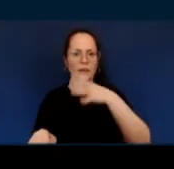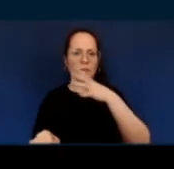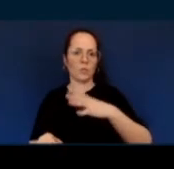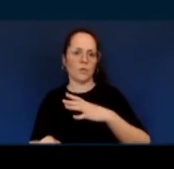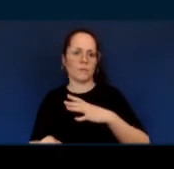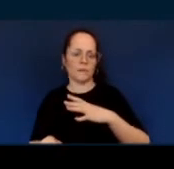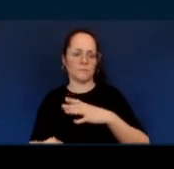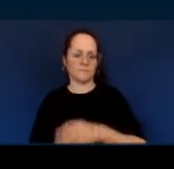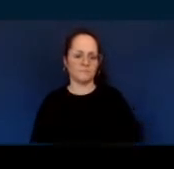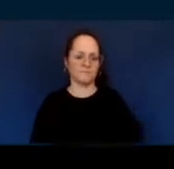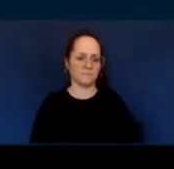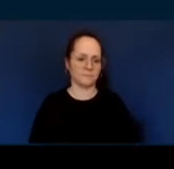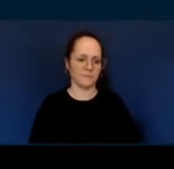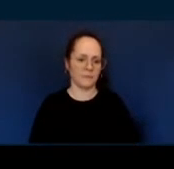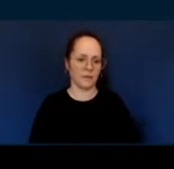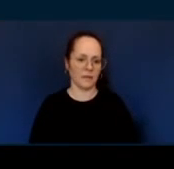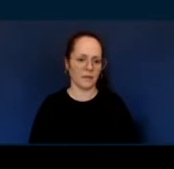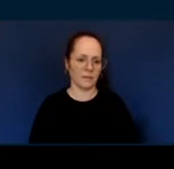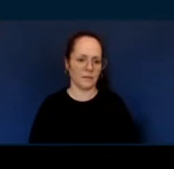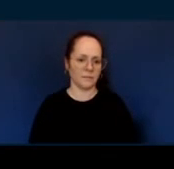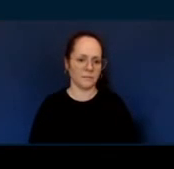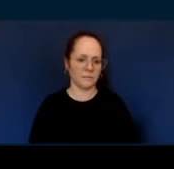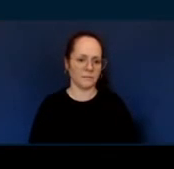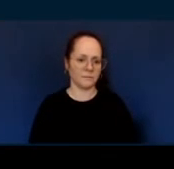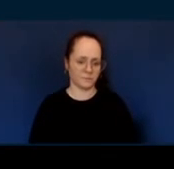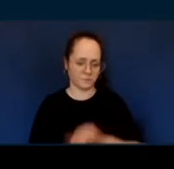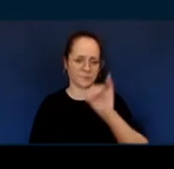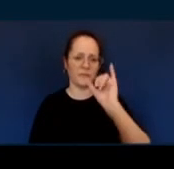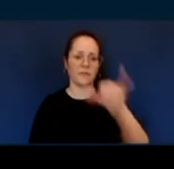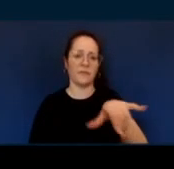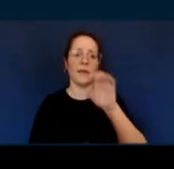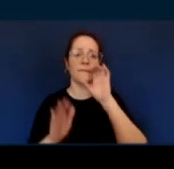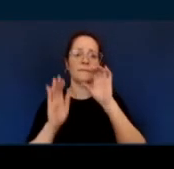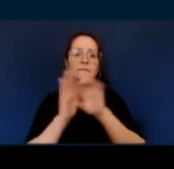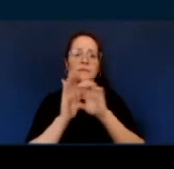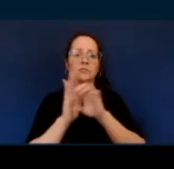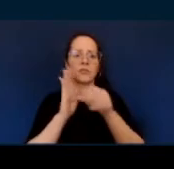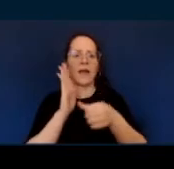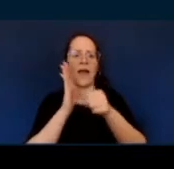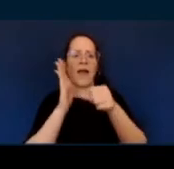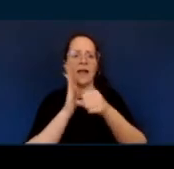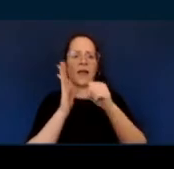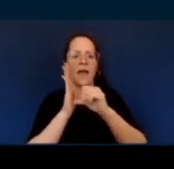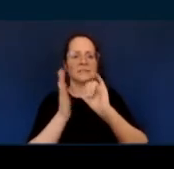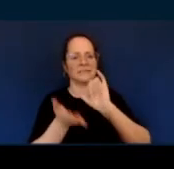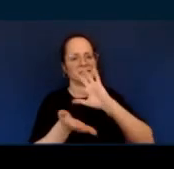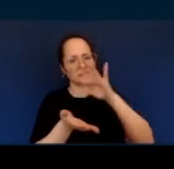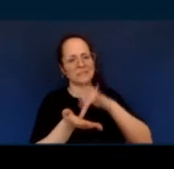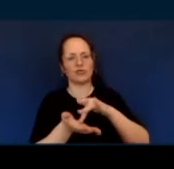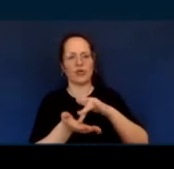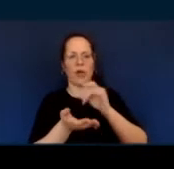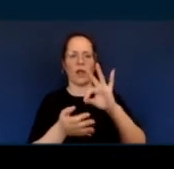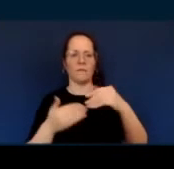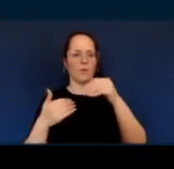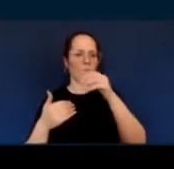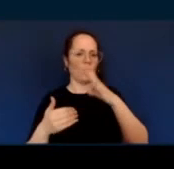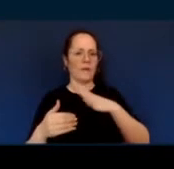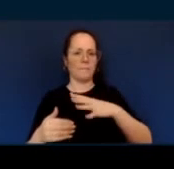THIS FEATURE HIGHLIGHTS THE CENTRALITY OF FEMALE REPRODUCTION TO ANATOMY. WHEN YOU OPEN THE PREGNANT